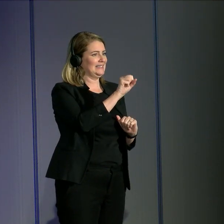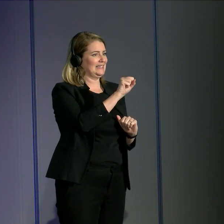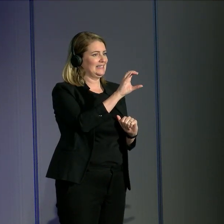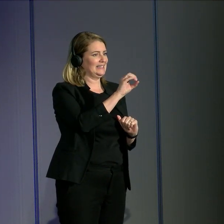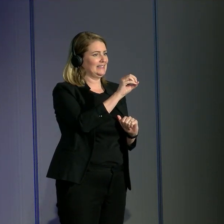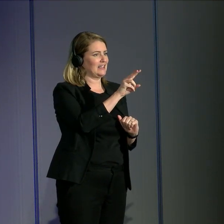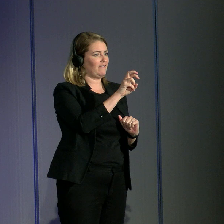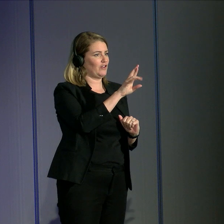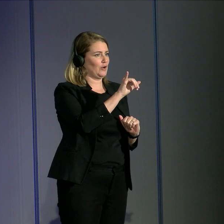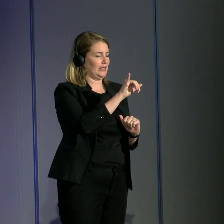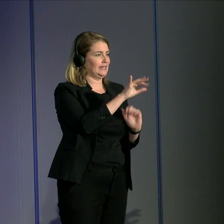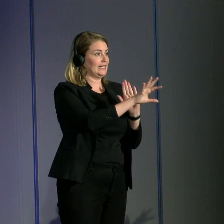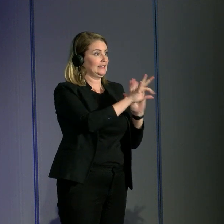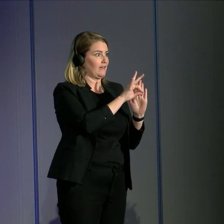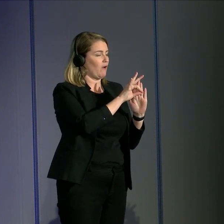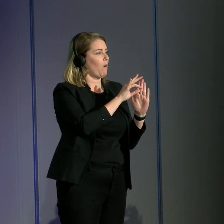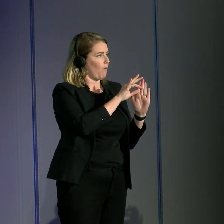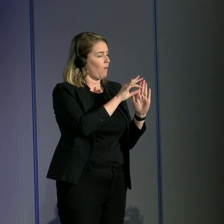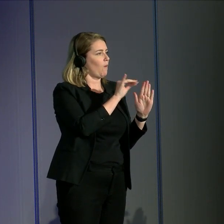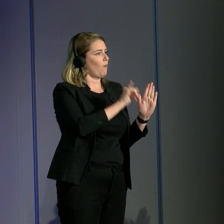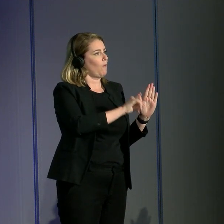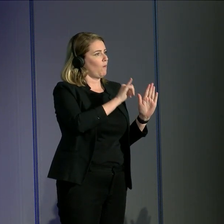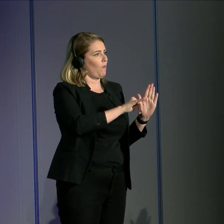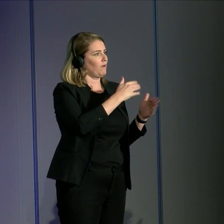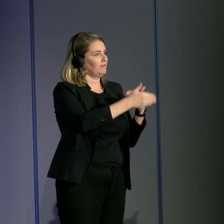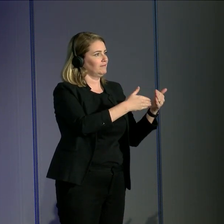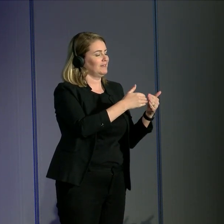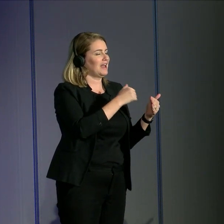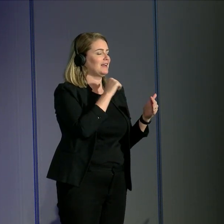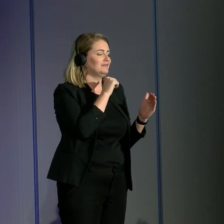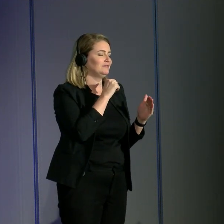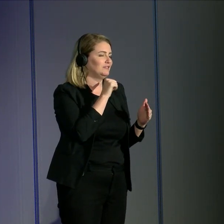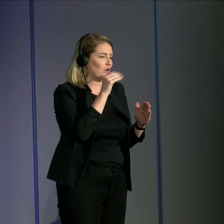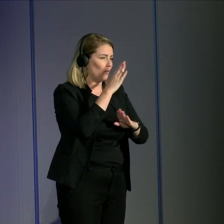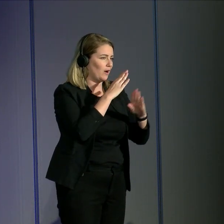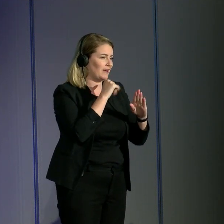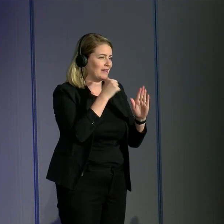Okay? And I'll be showing -- don't worry, I'm not going to show you too many slides here.